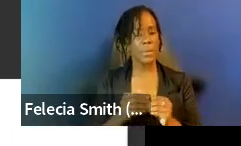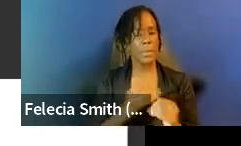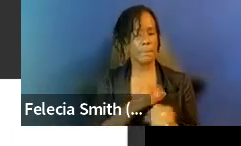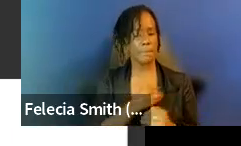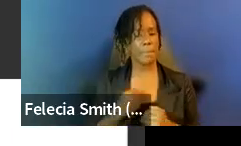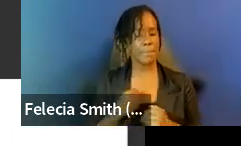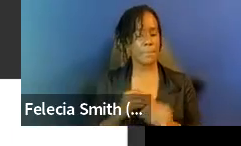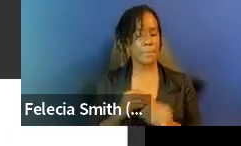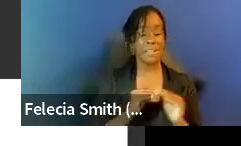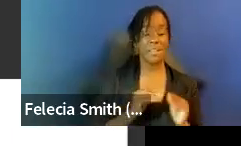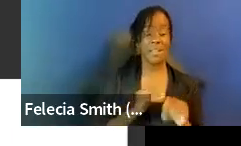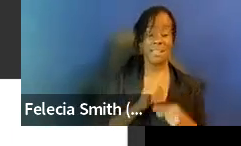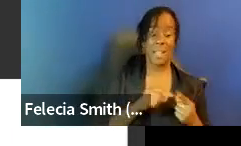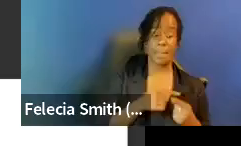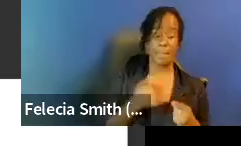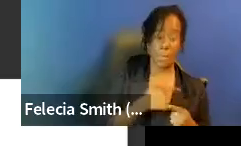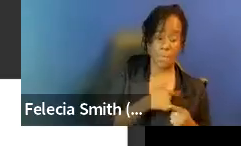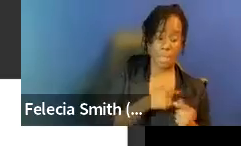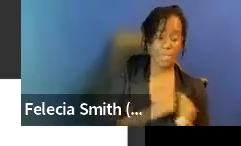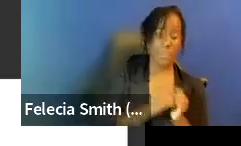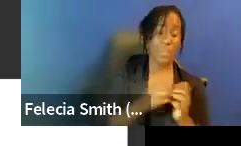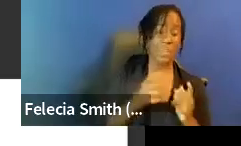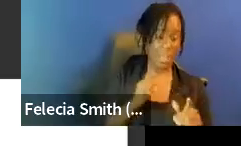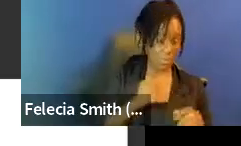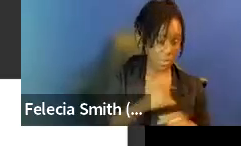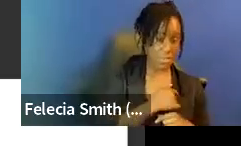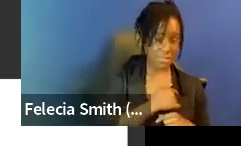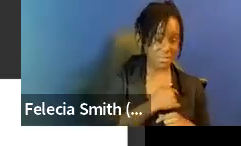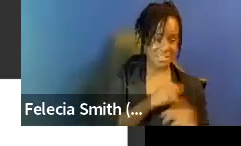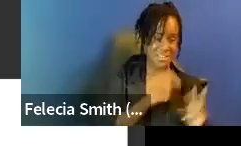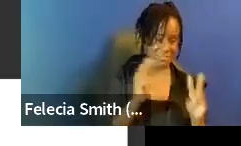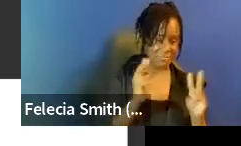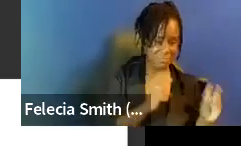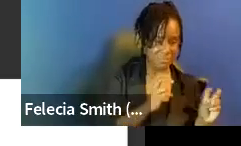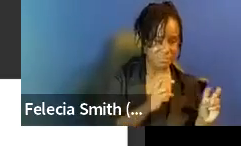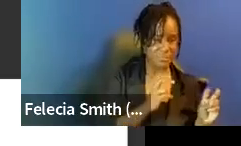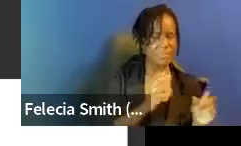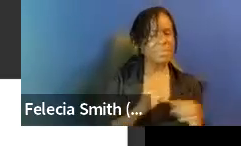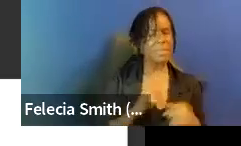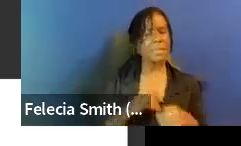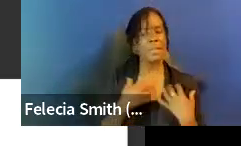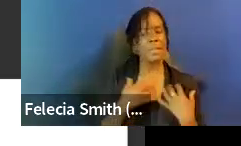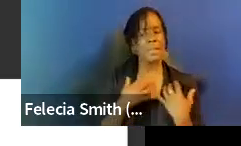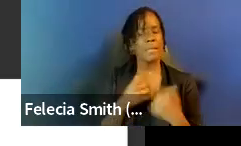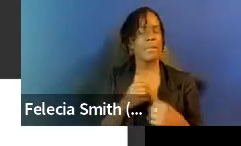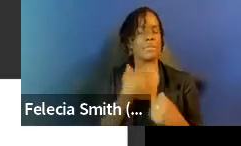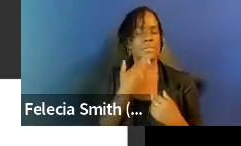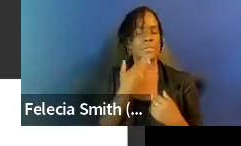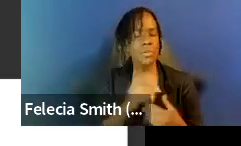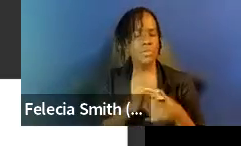model of disability. Next slide, please. The second